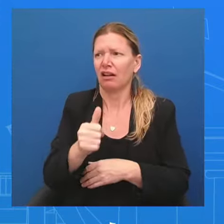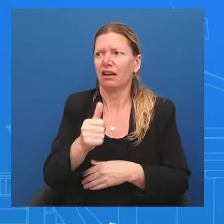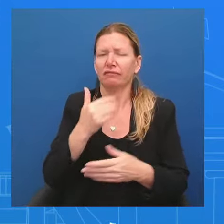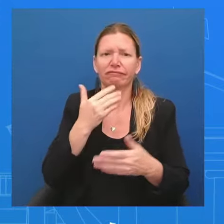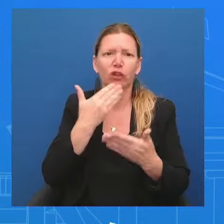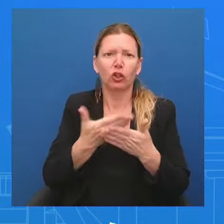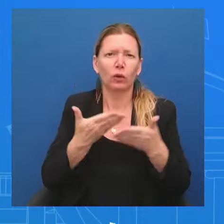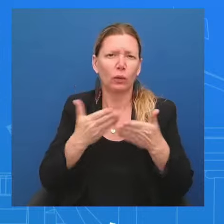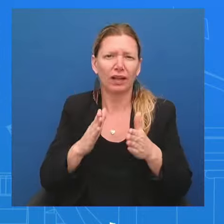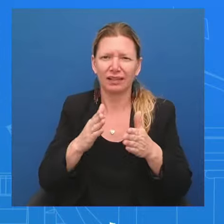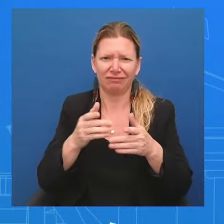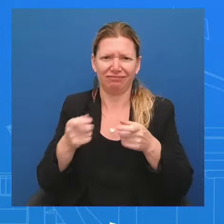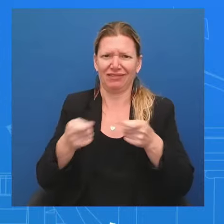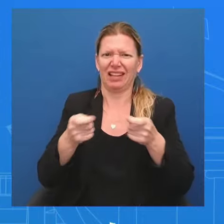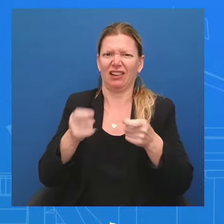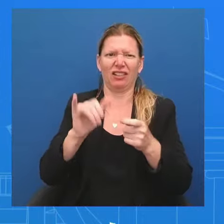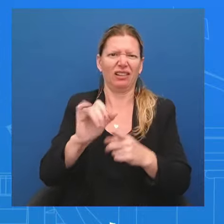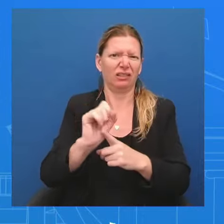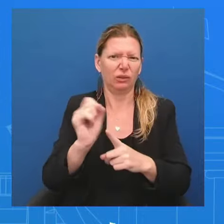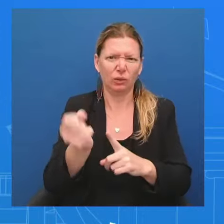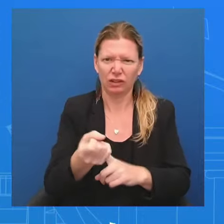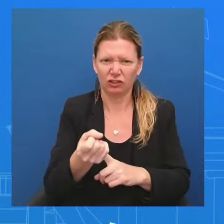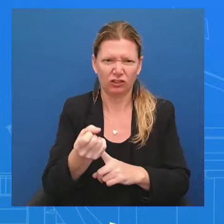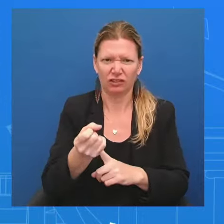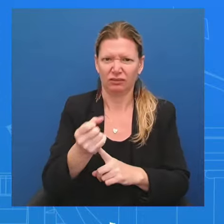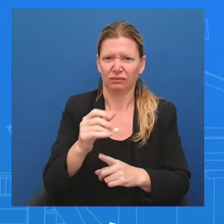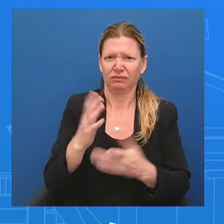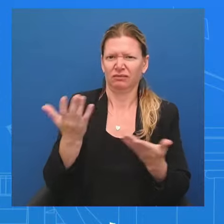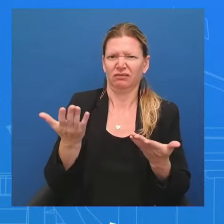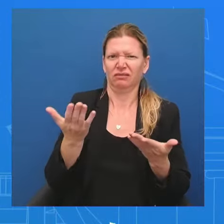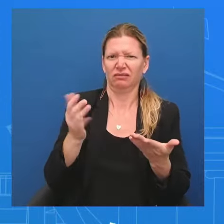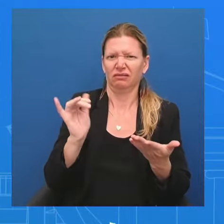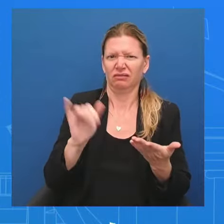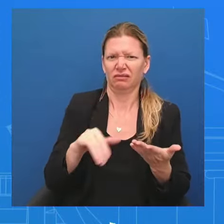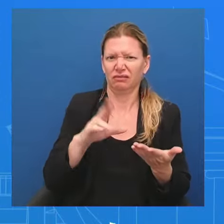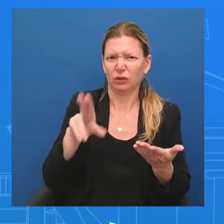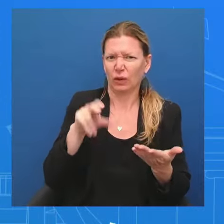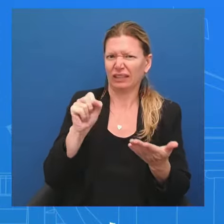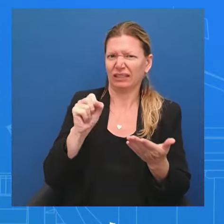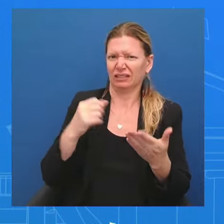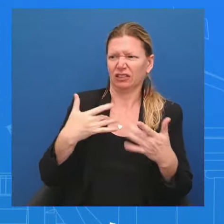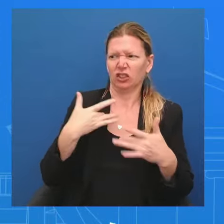So we're going to work with Congress on other options. We're talking about specifically obviously sanctions,